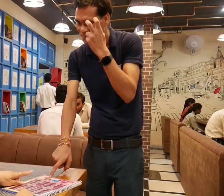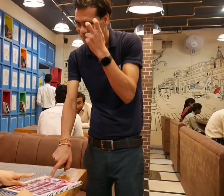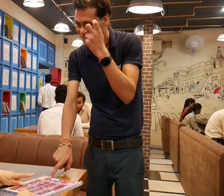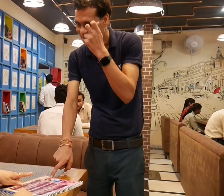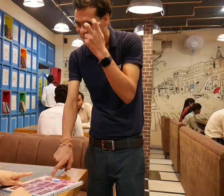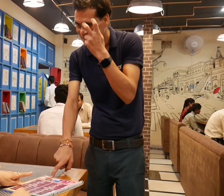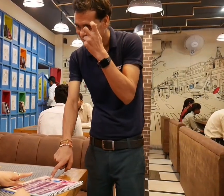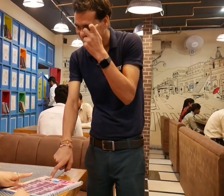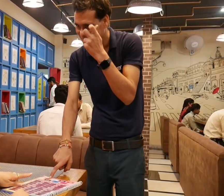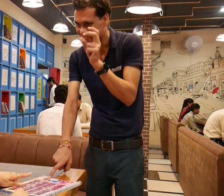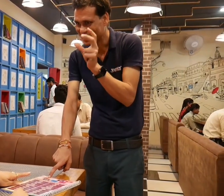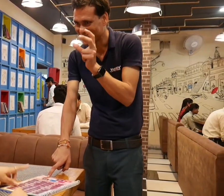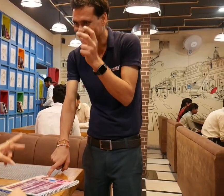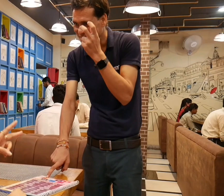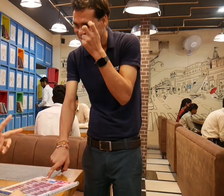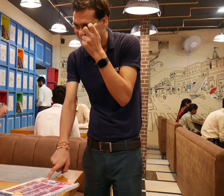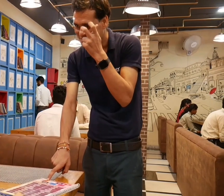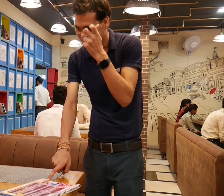orange